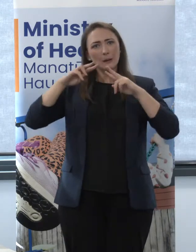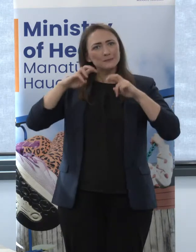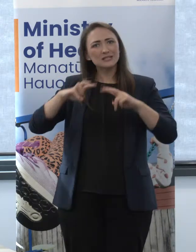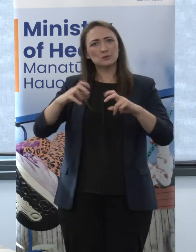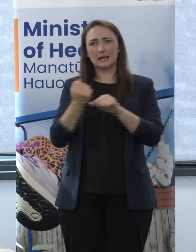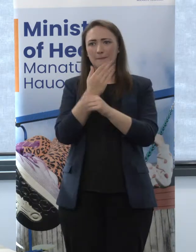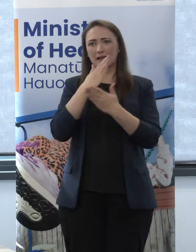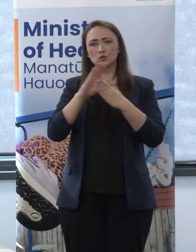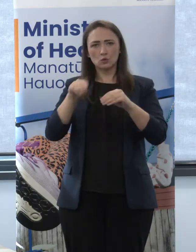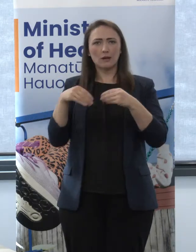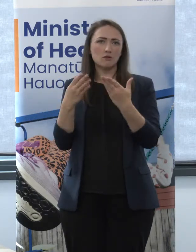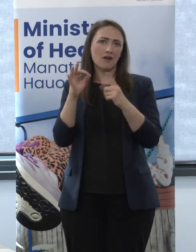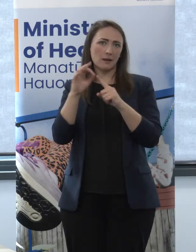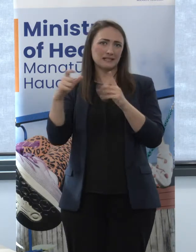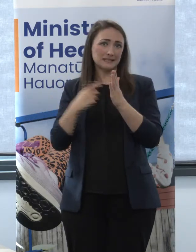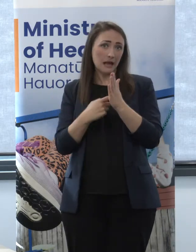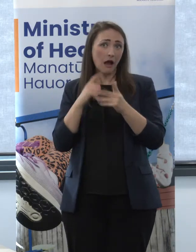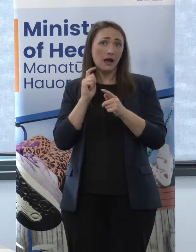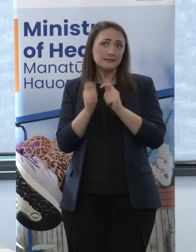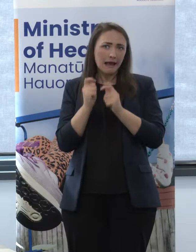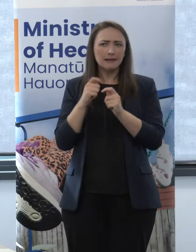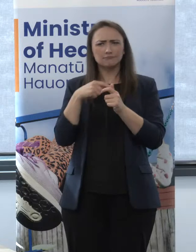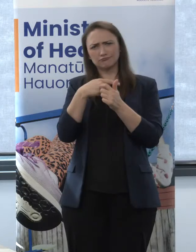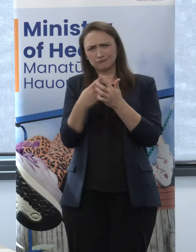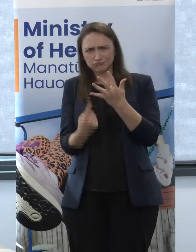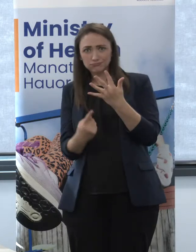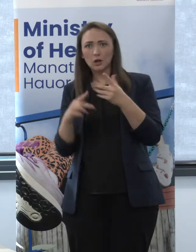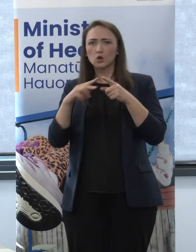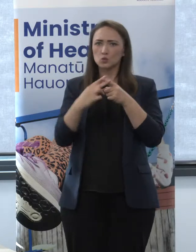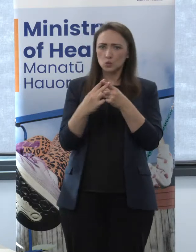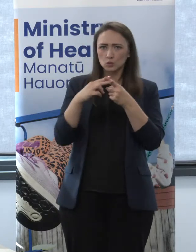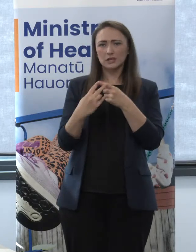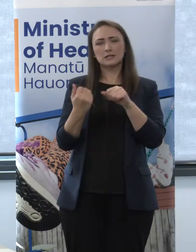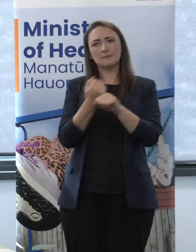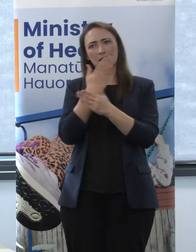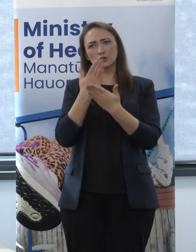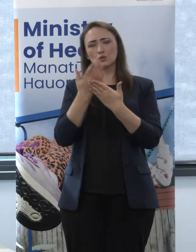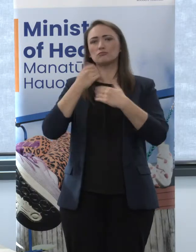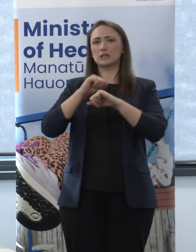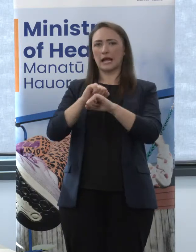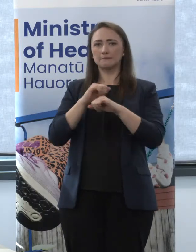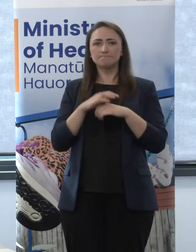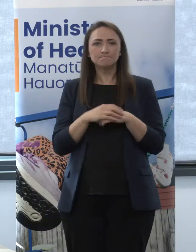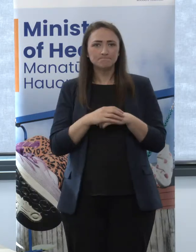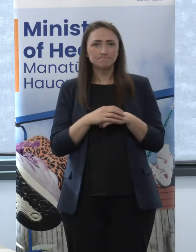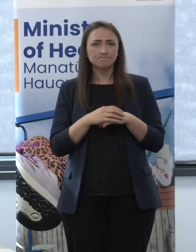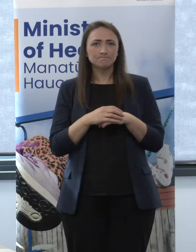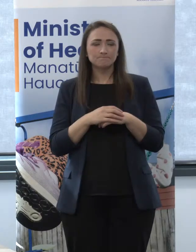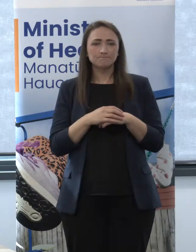collectively ensure information is readily available to have #2 support the public health